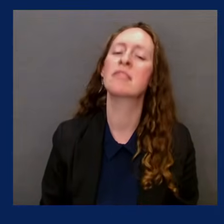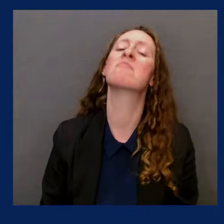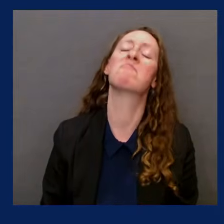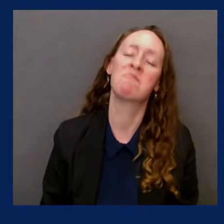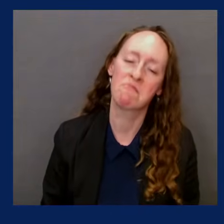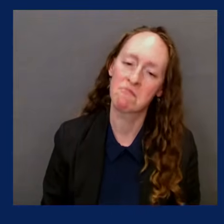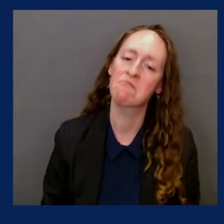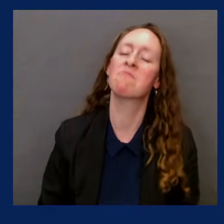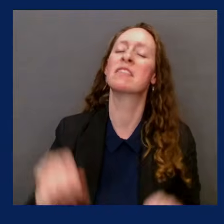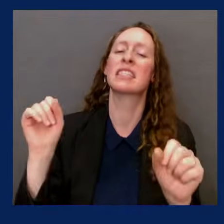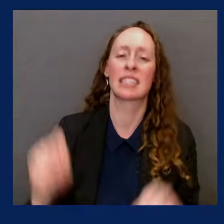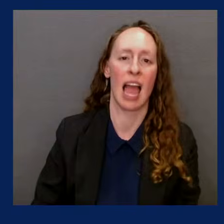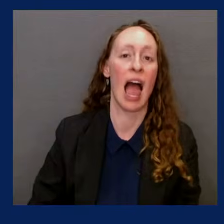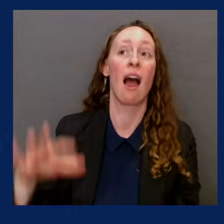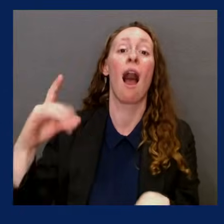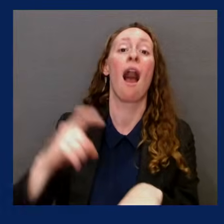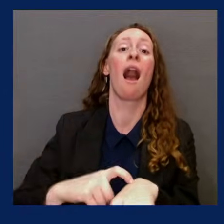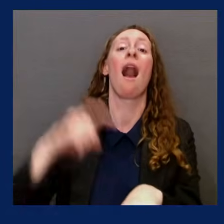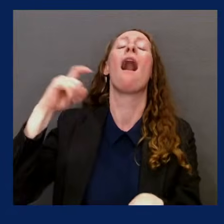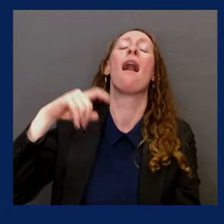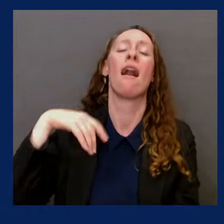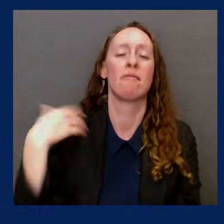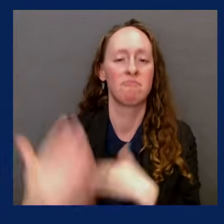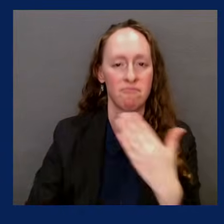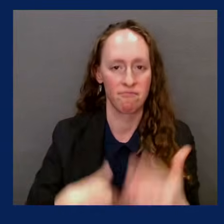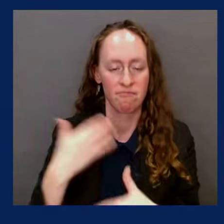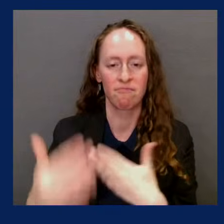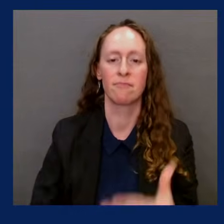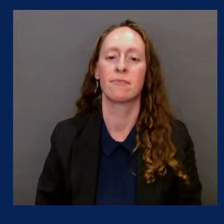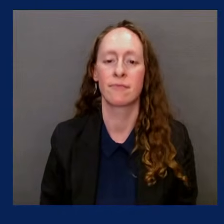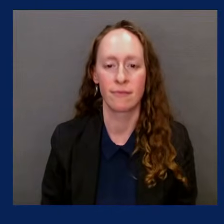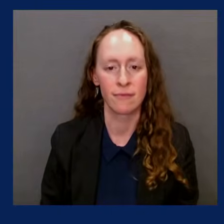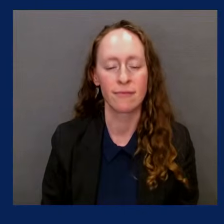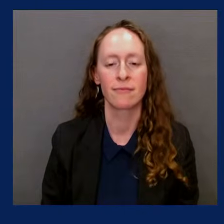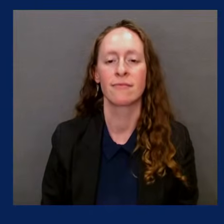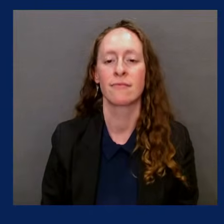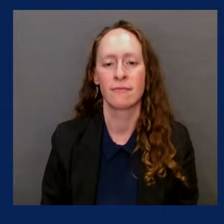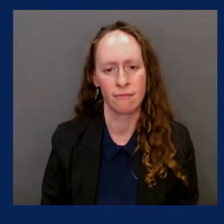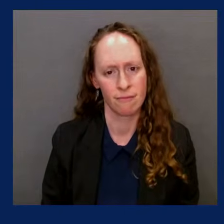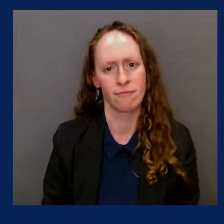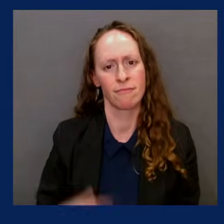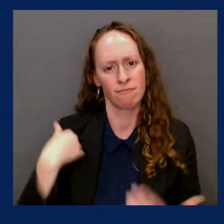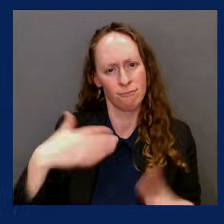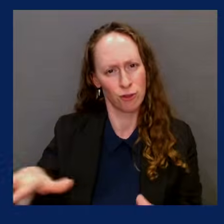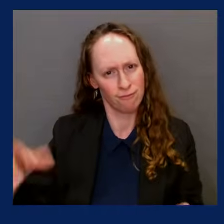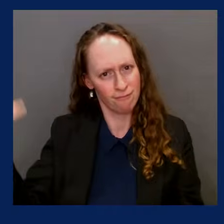you remember when we put it -- the deal together? The response -- the Democrats and Republicans in the United States --